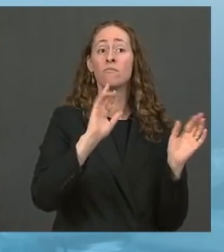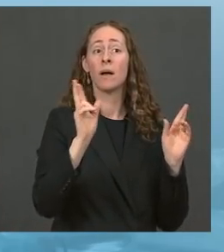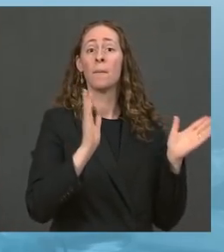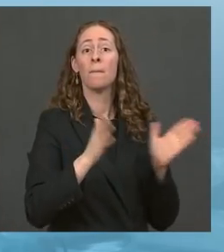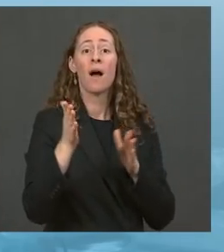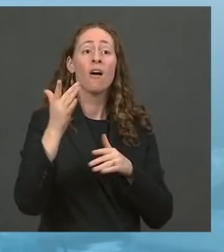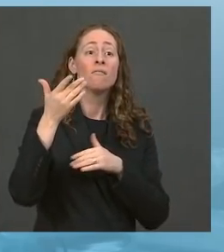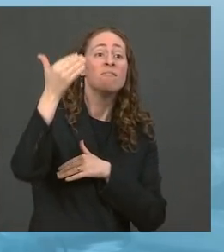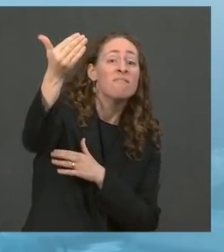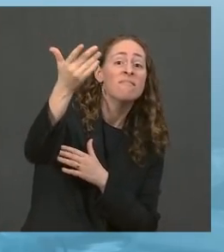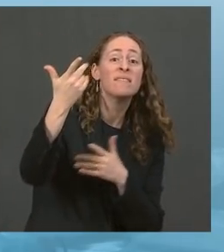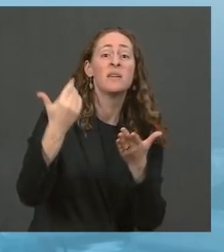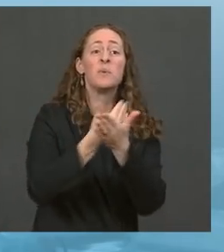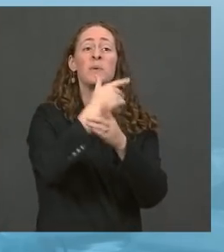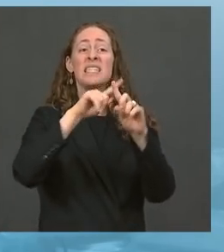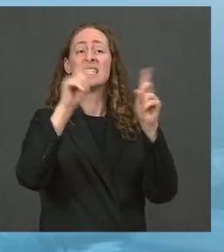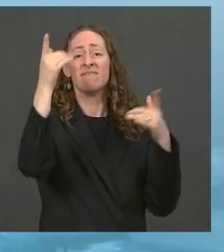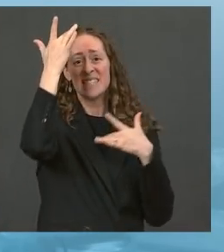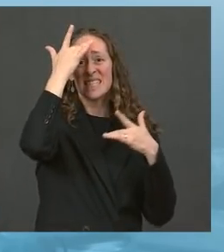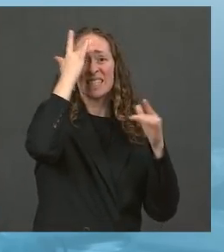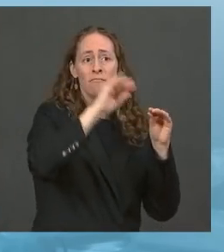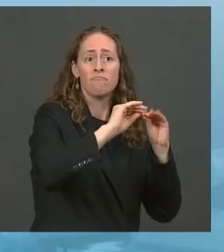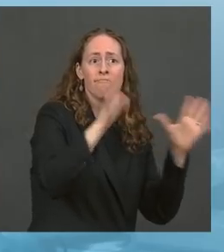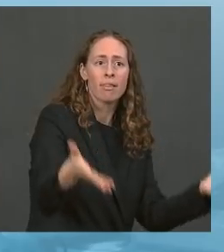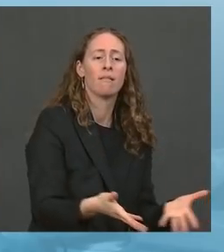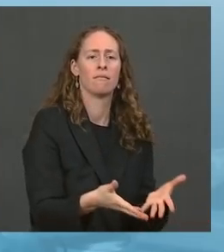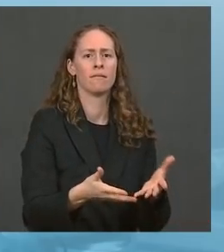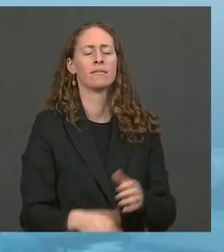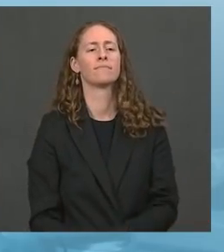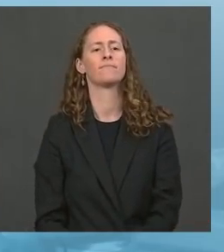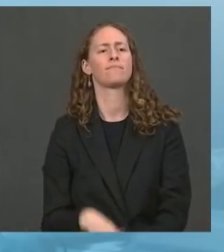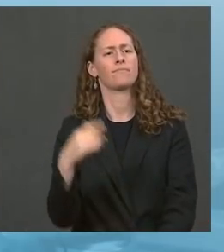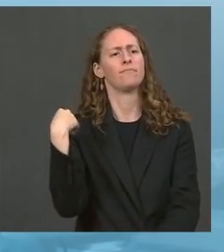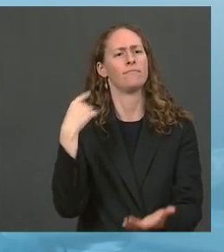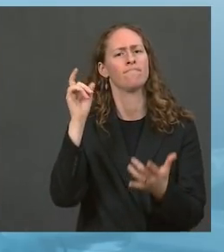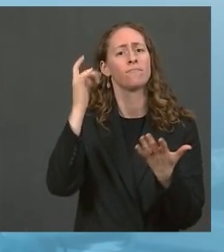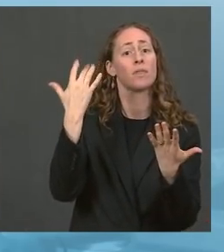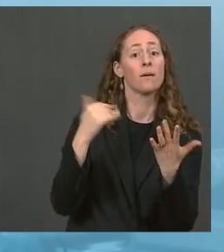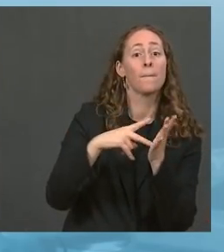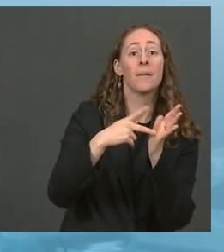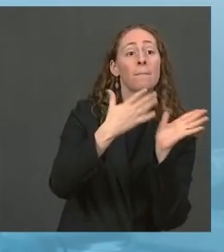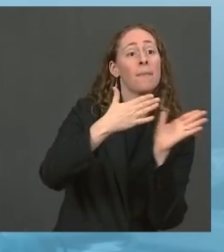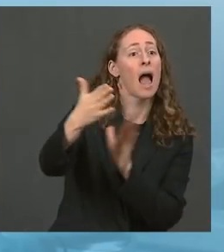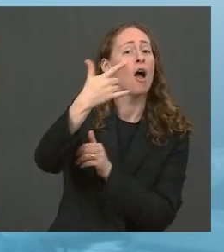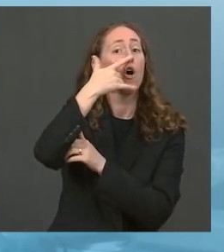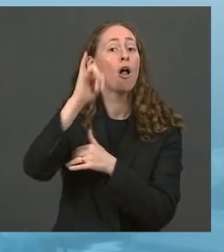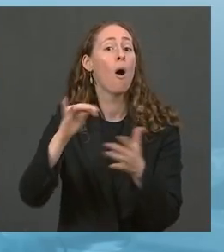This summit is about supercharging our efforts in three key areas: vaccinating the world by dramatically